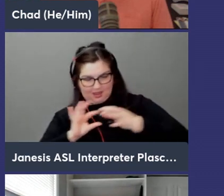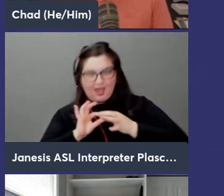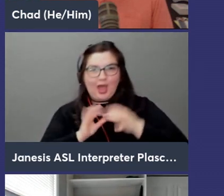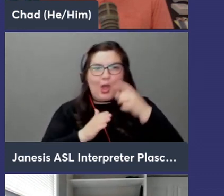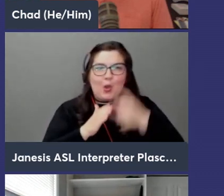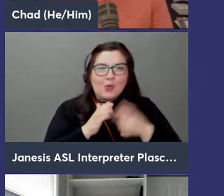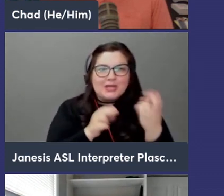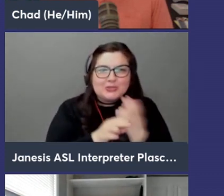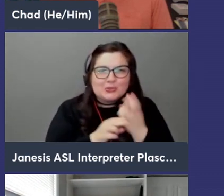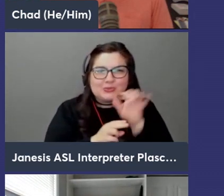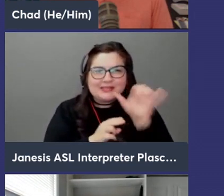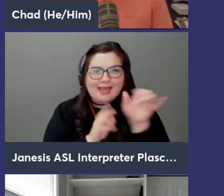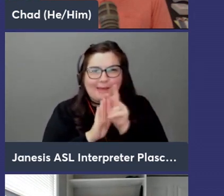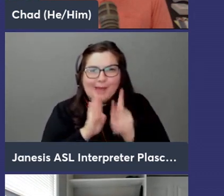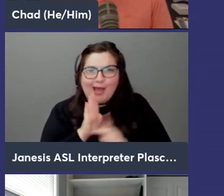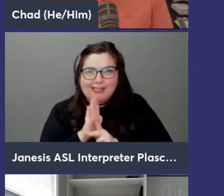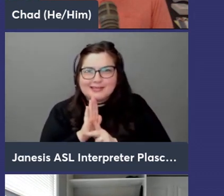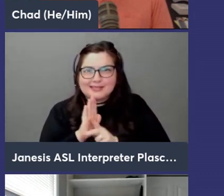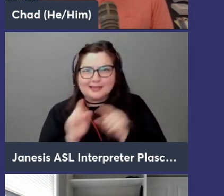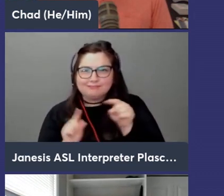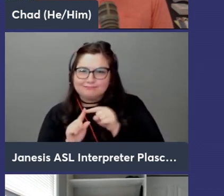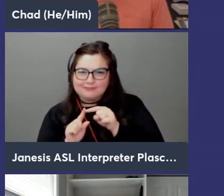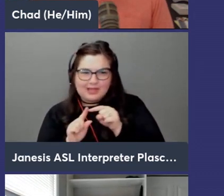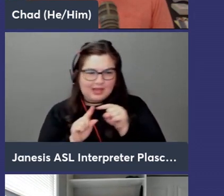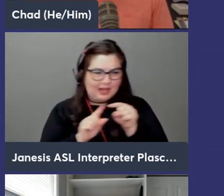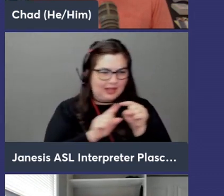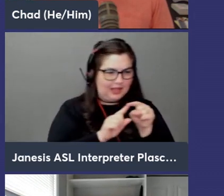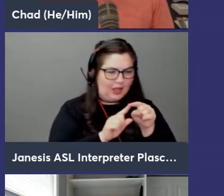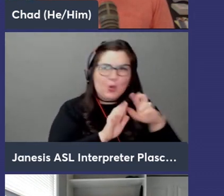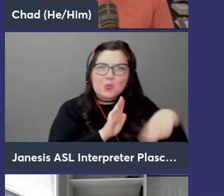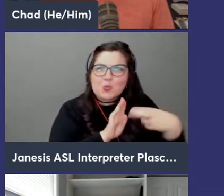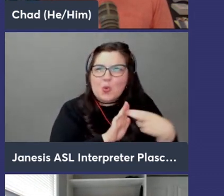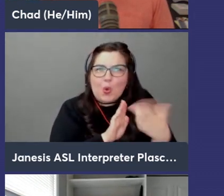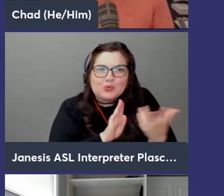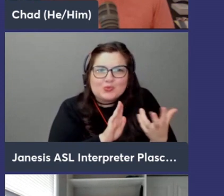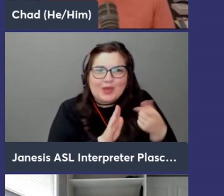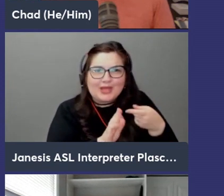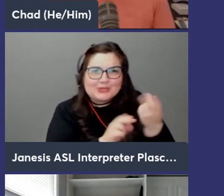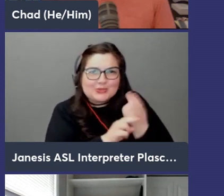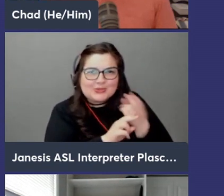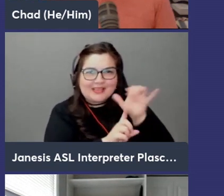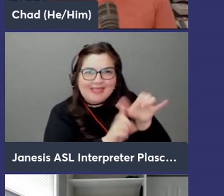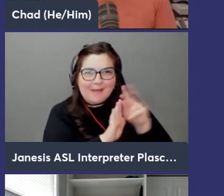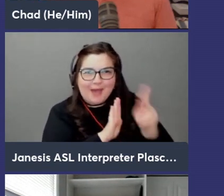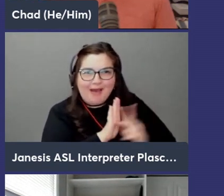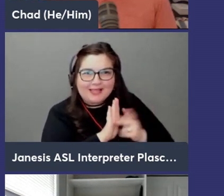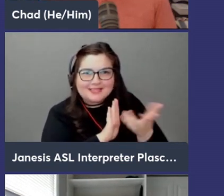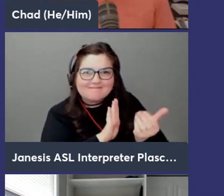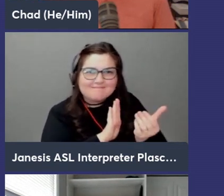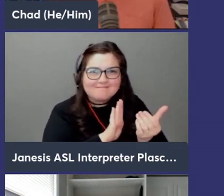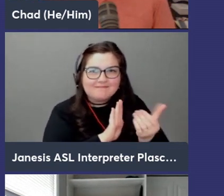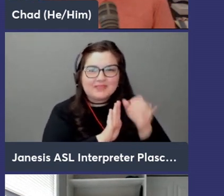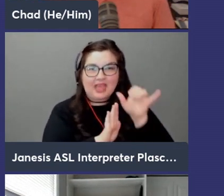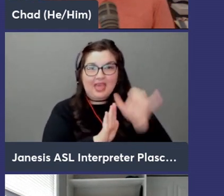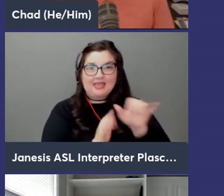what roles are using these policies in this case? And we'll see that this administrator access policy